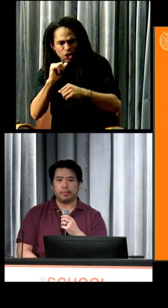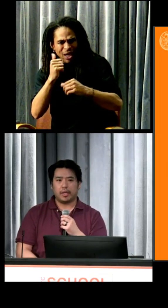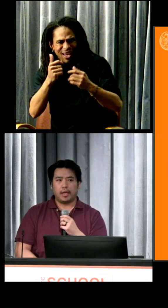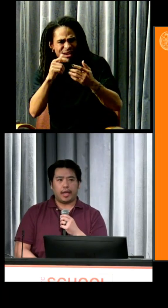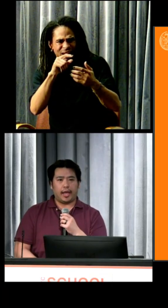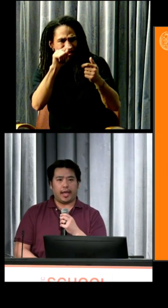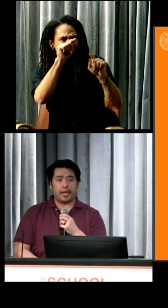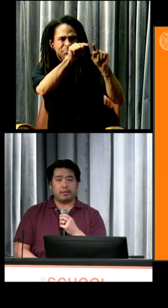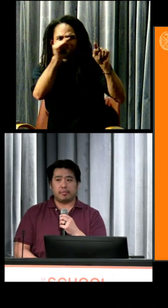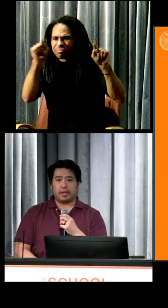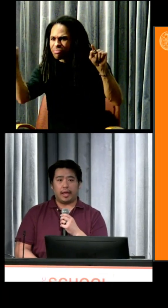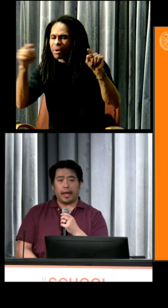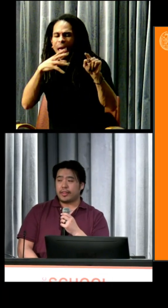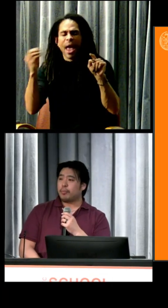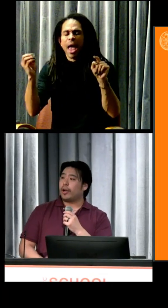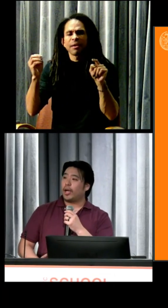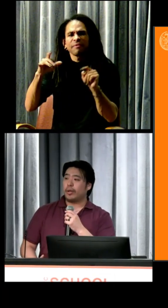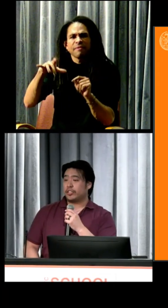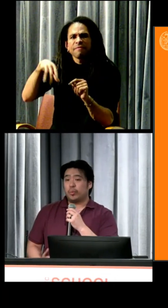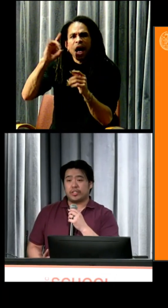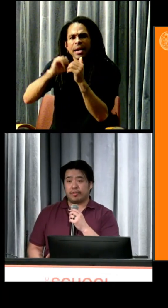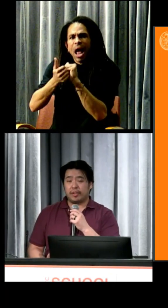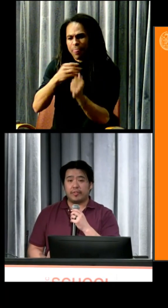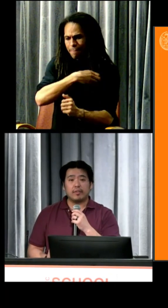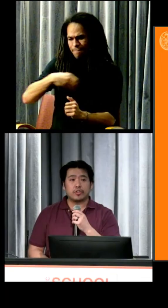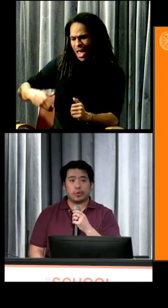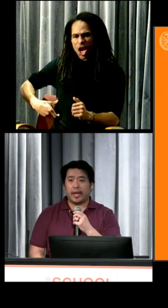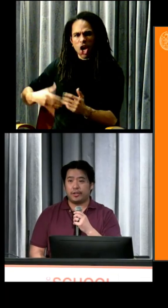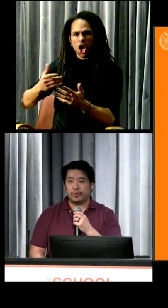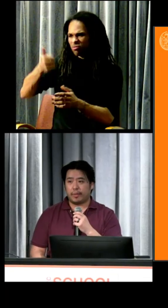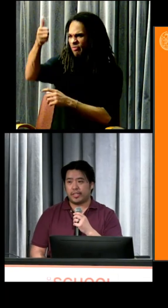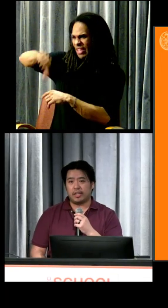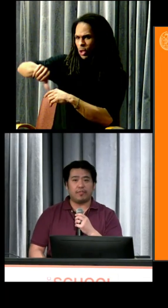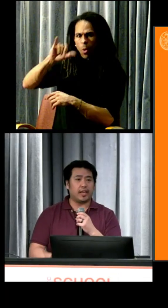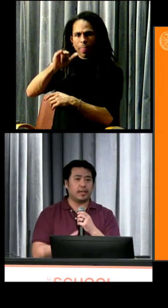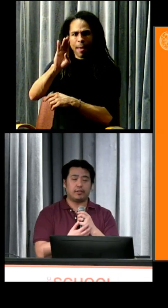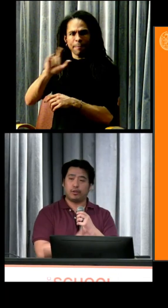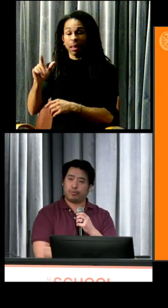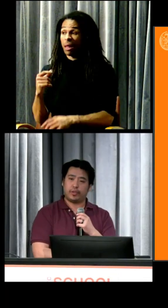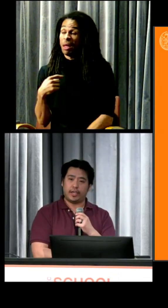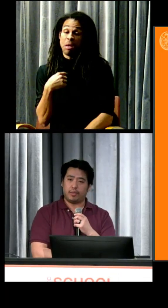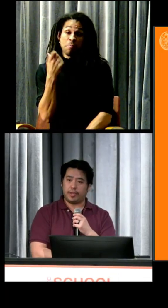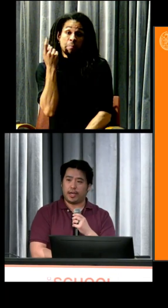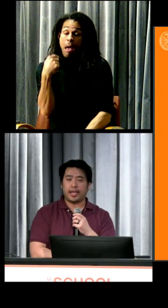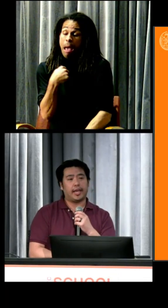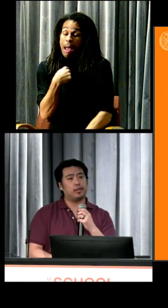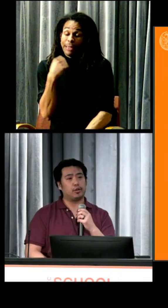So if one person is using this experience or people are using it slowly, only changing a few